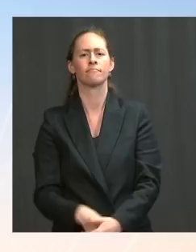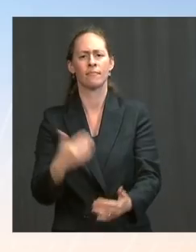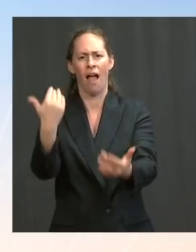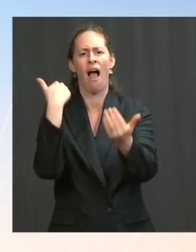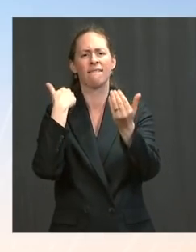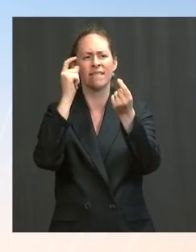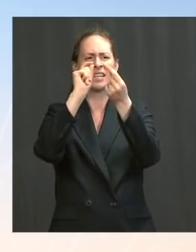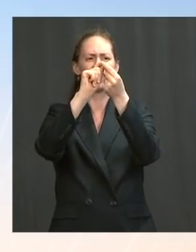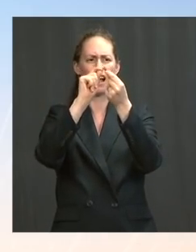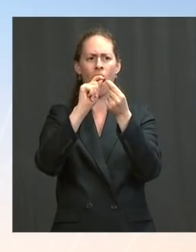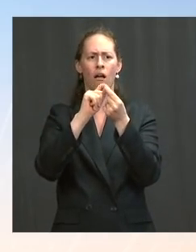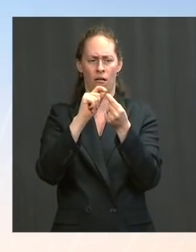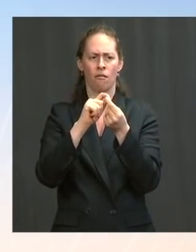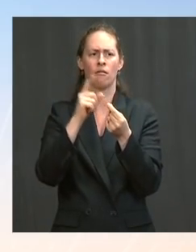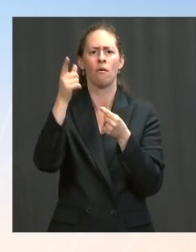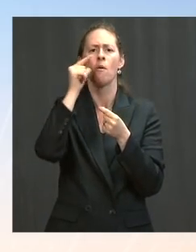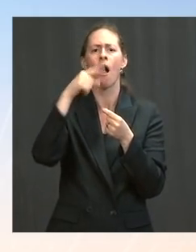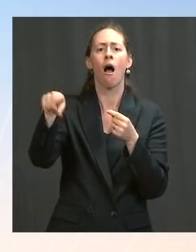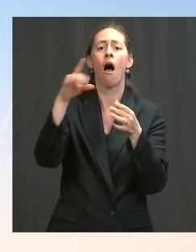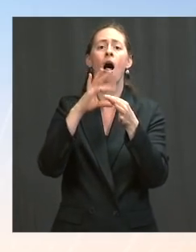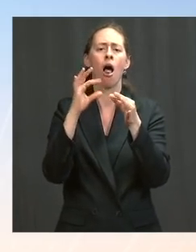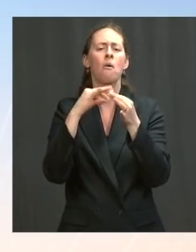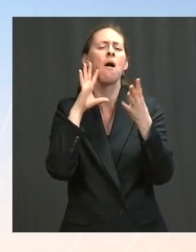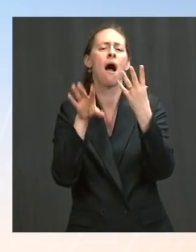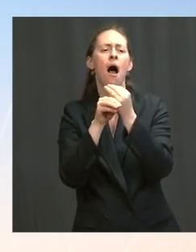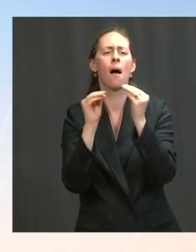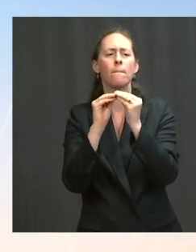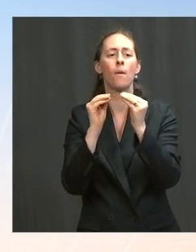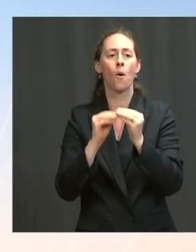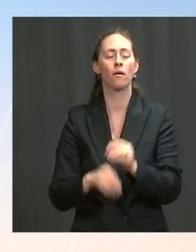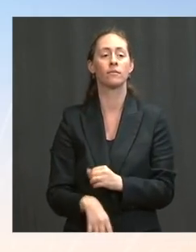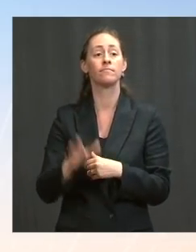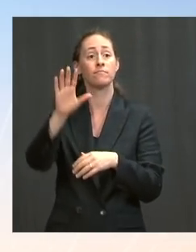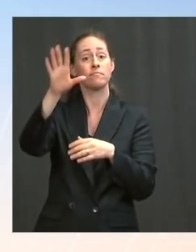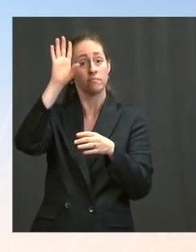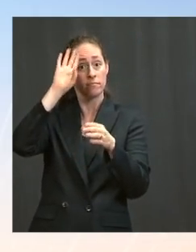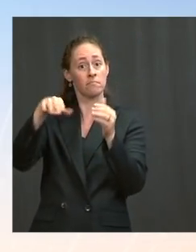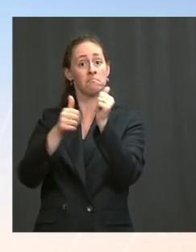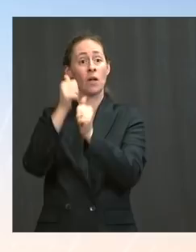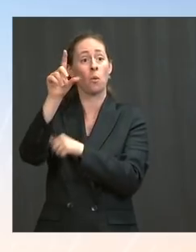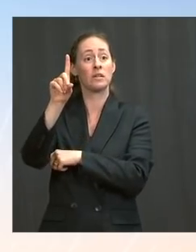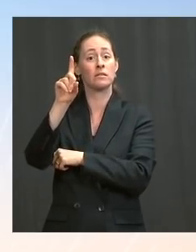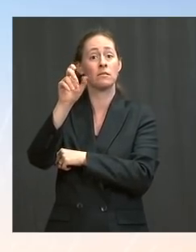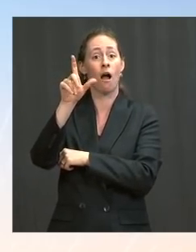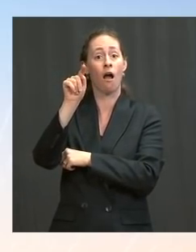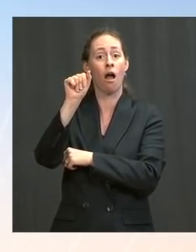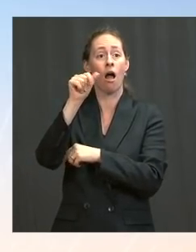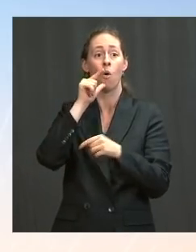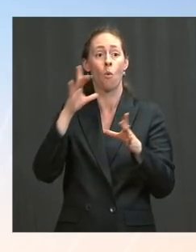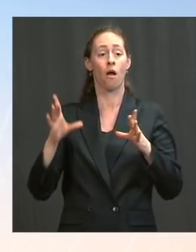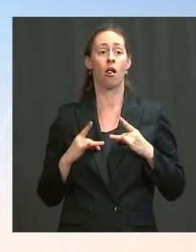to what you've conveyed: The majority of Delta cases are in people who are unvaccinated. We may see some vaccinated people